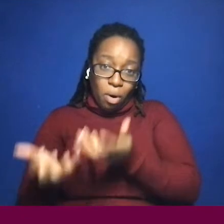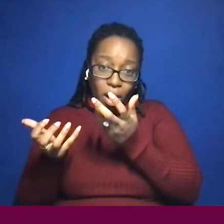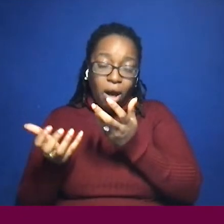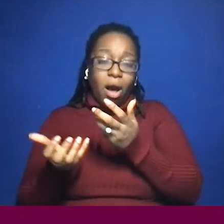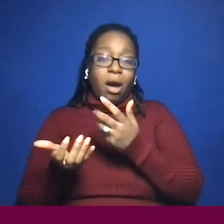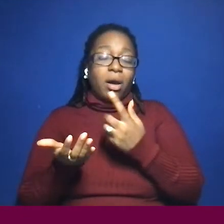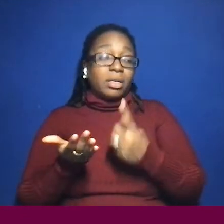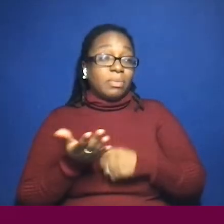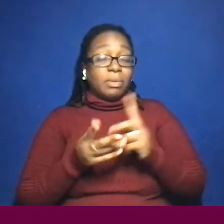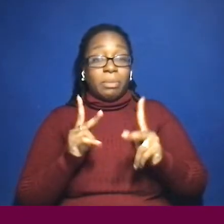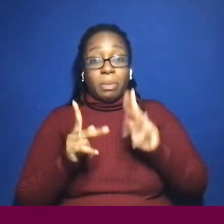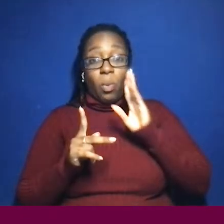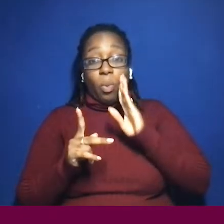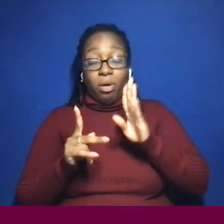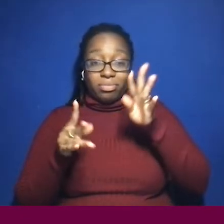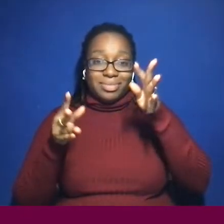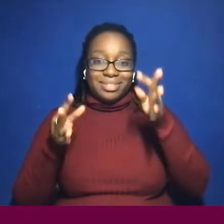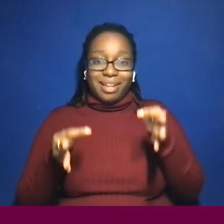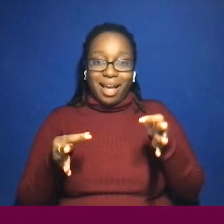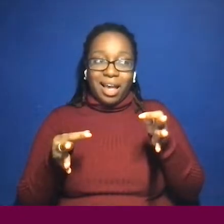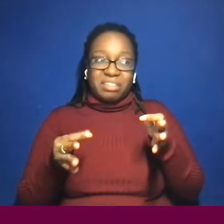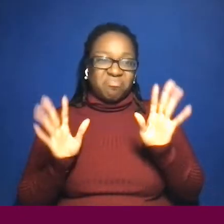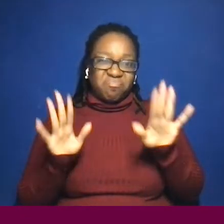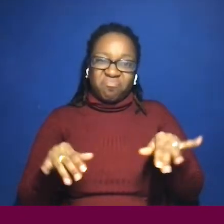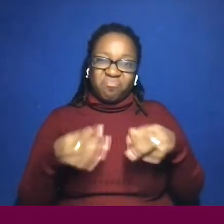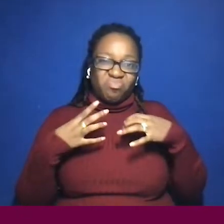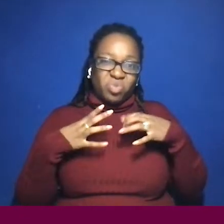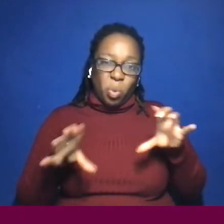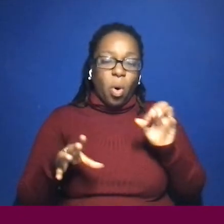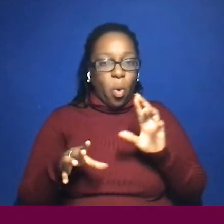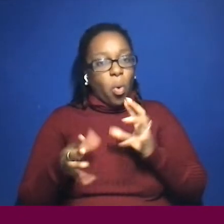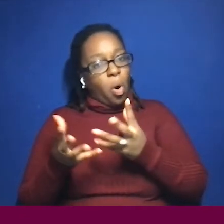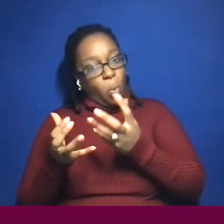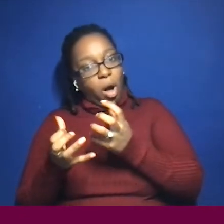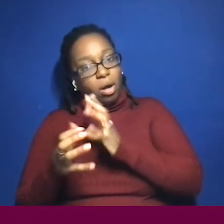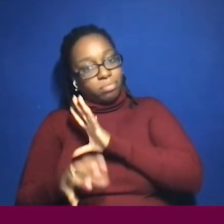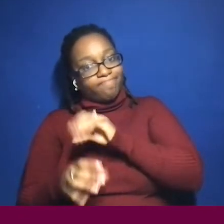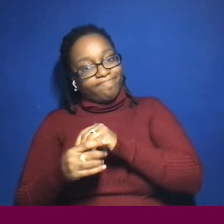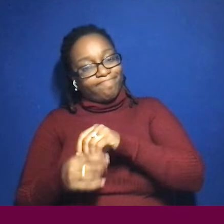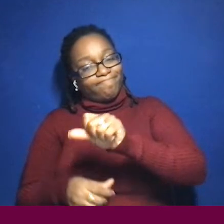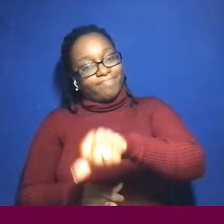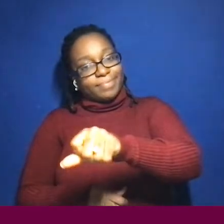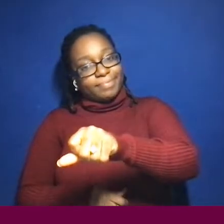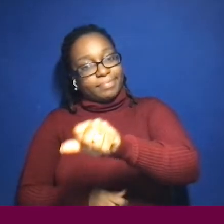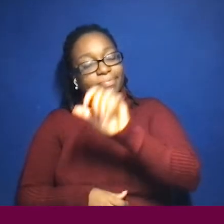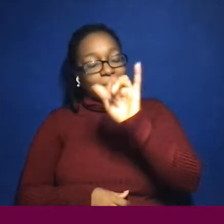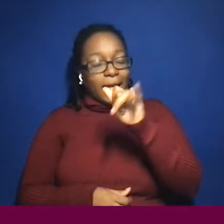can make a choice to want or not want certain interventions. That is a valid conversation.